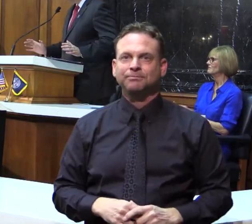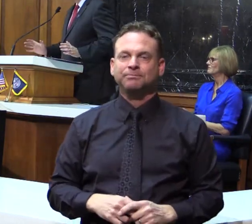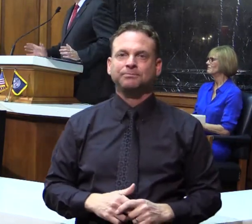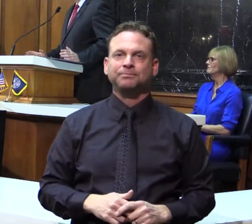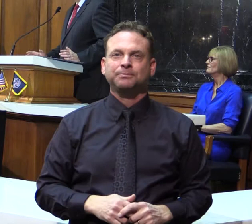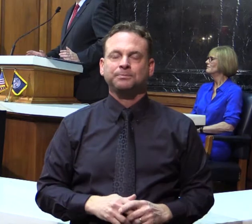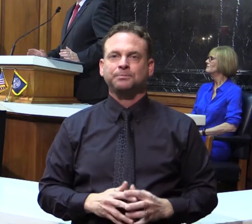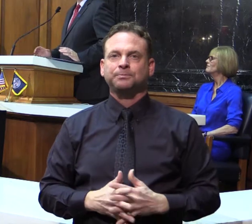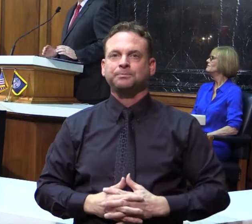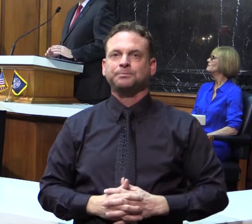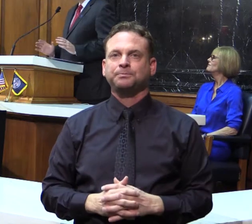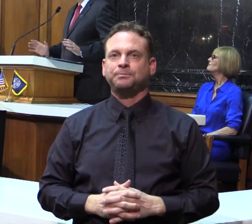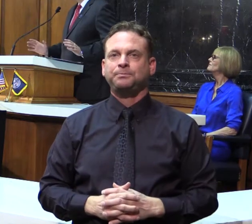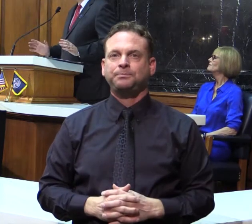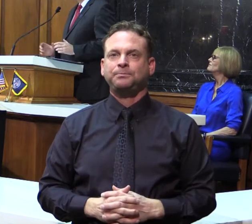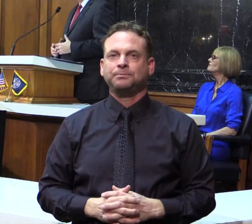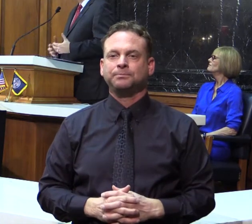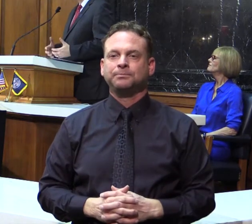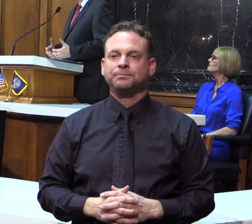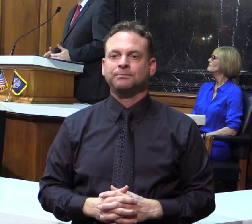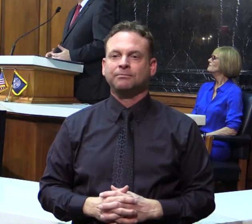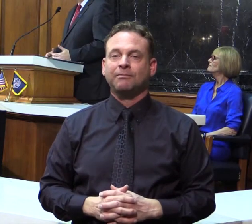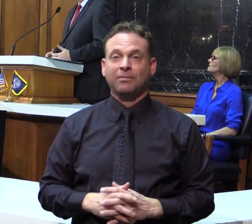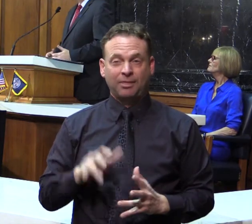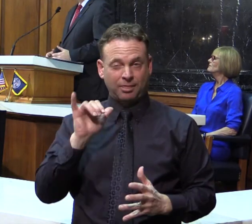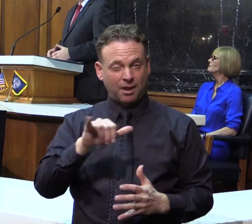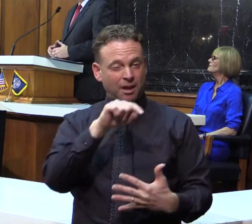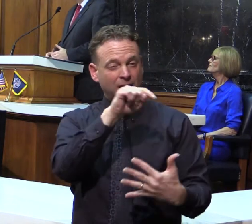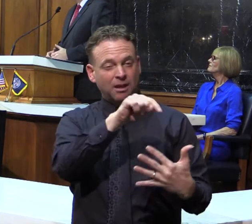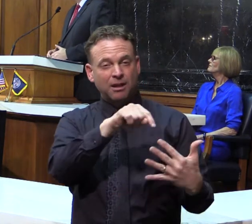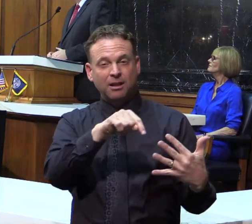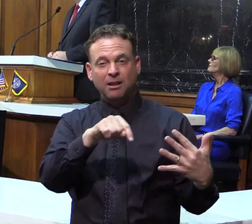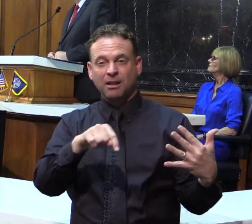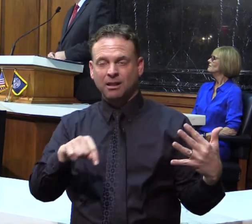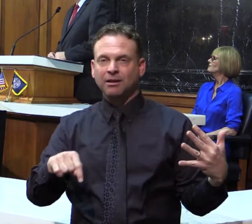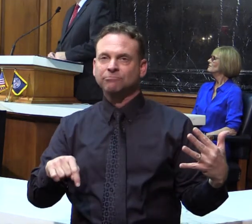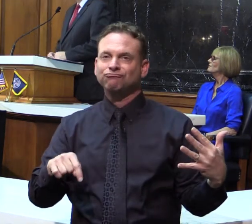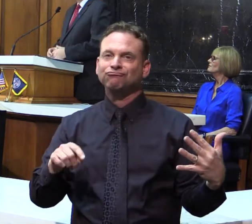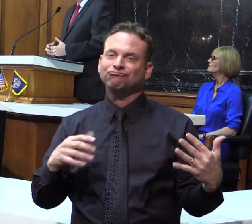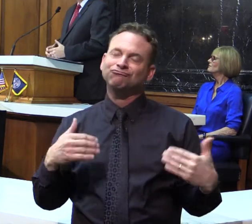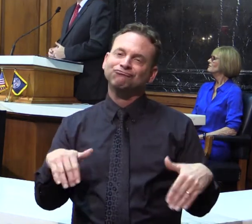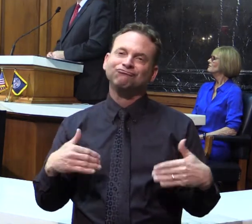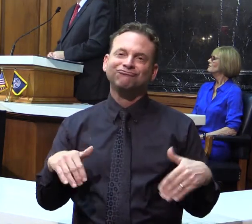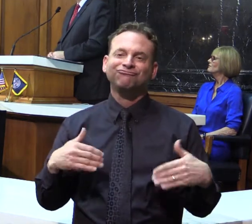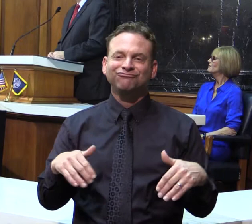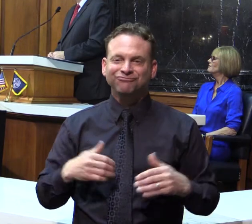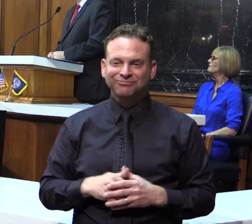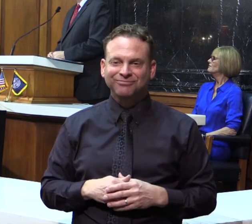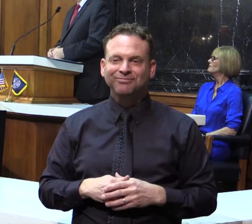Add this all up, and we’re talking about more than one million of our fellow Hoosiers